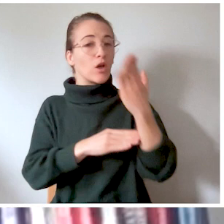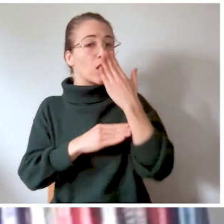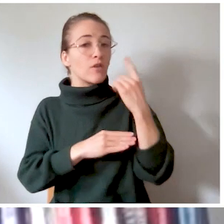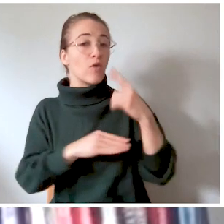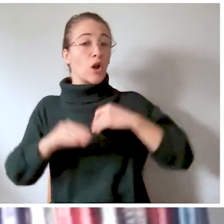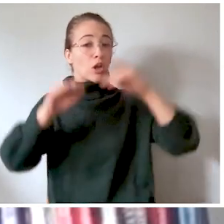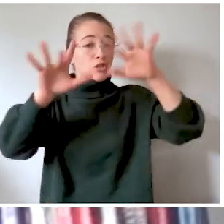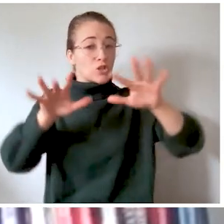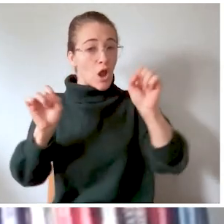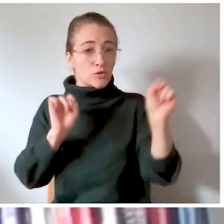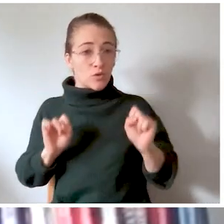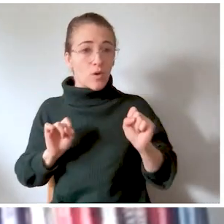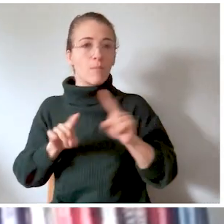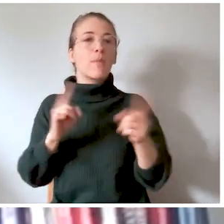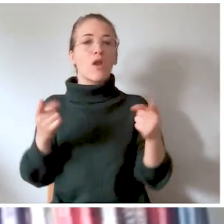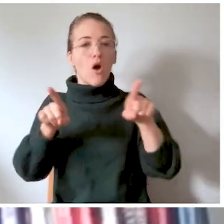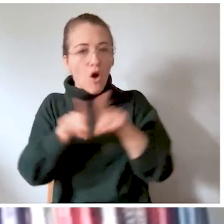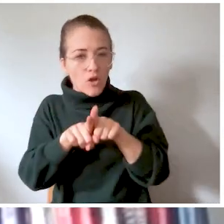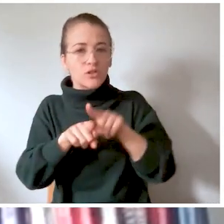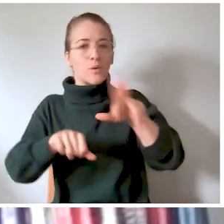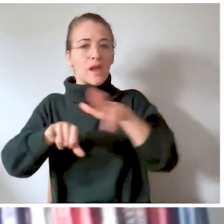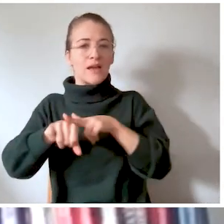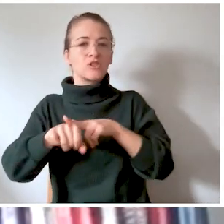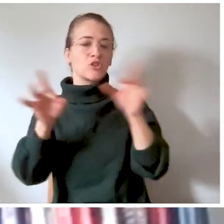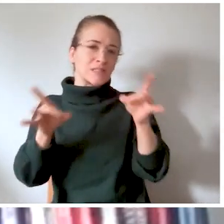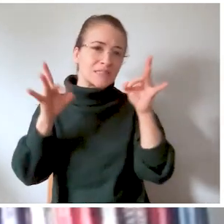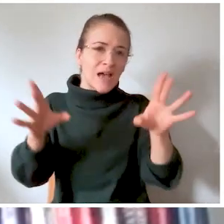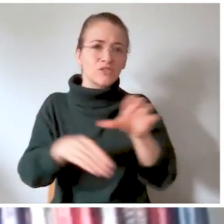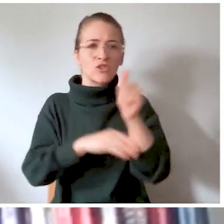but other disasters and emergencies, so it's just a really good thing to do.